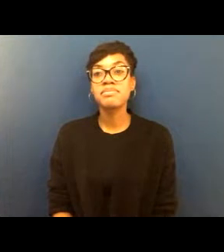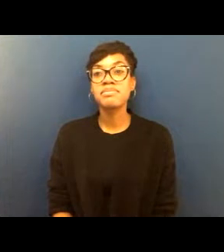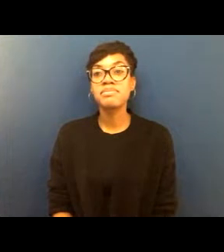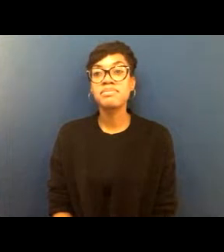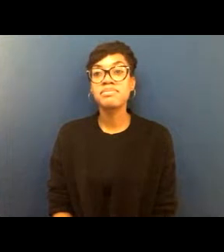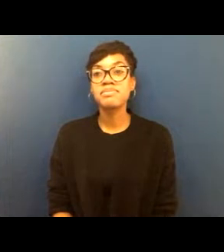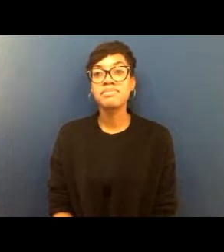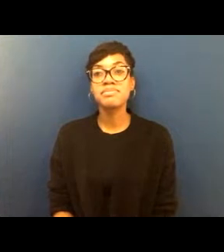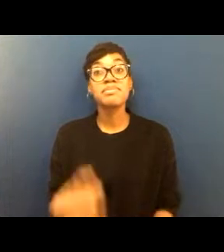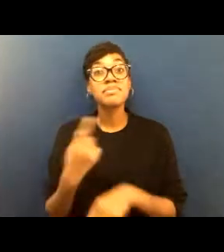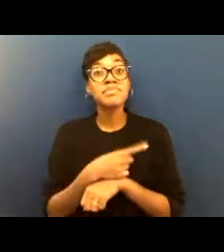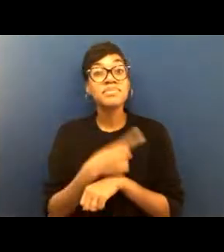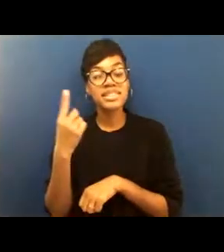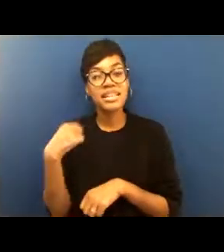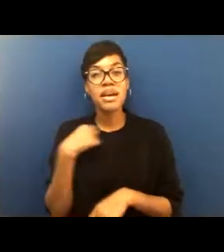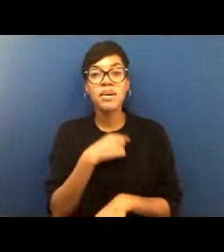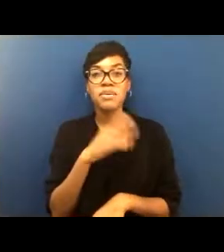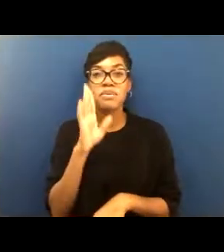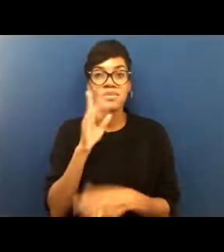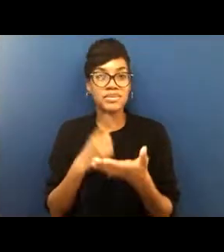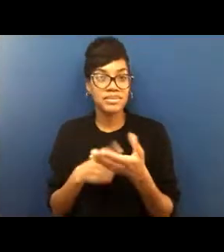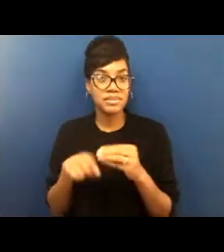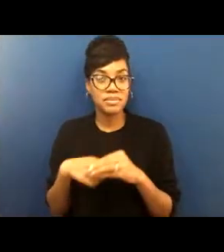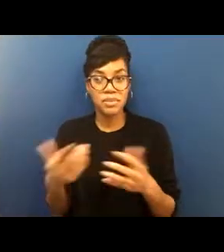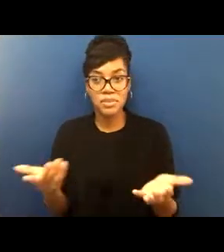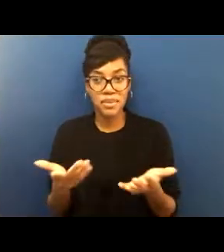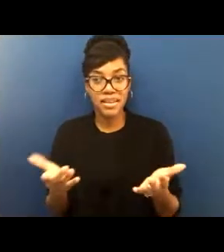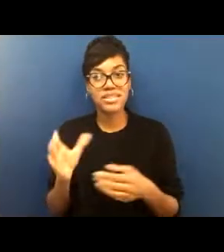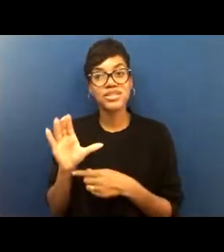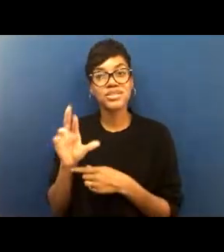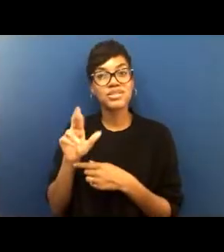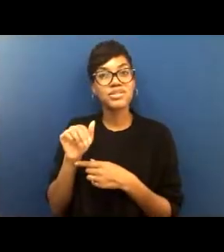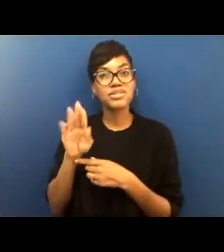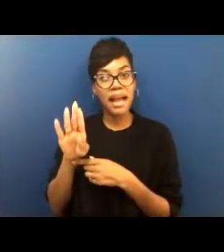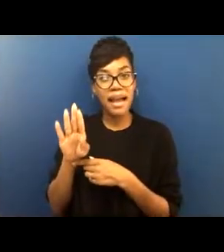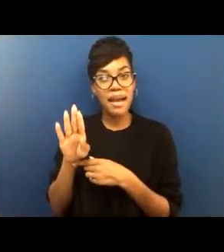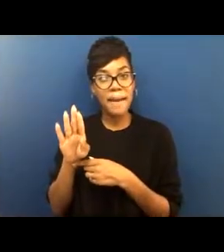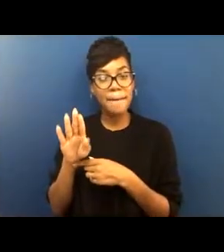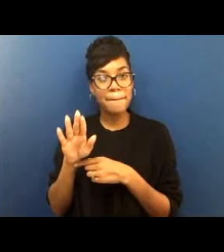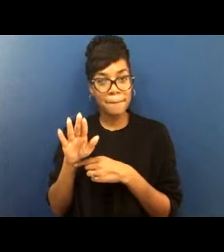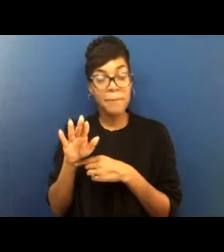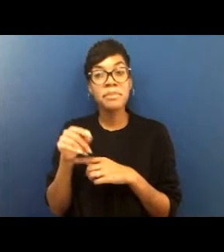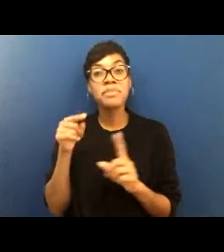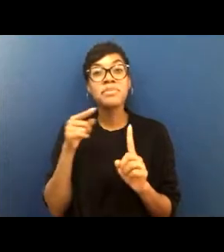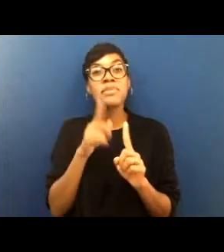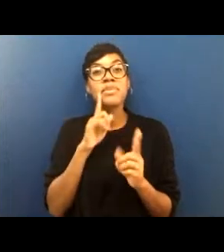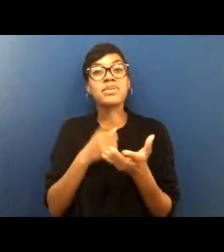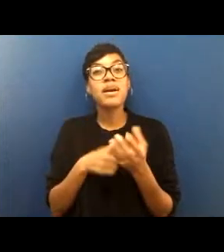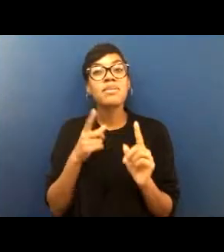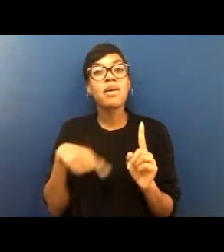So today, we're going to be talking crab and specifically crab that live in Alaska. But first of all,